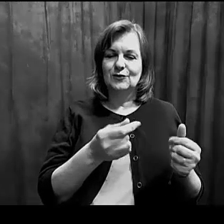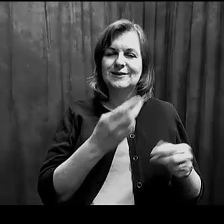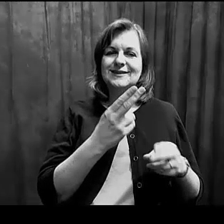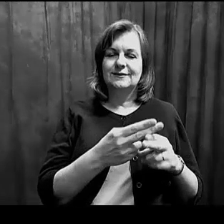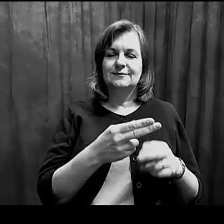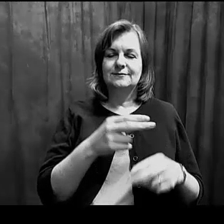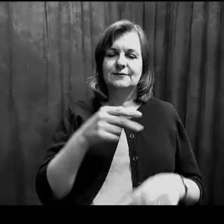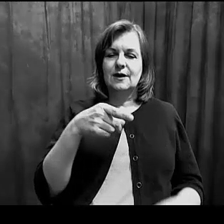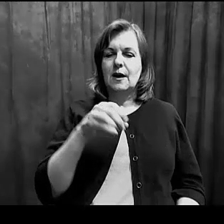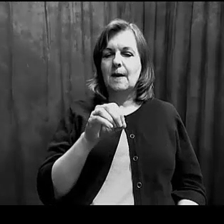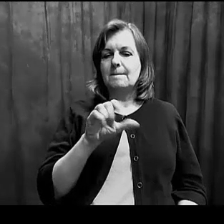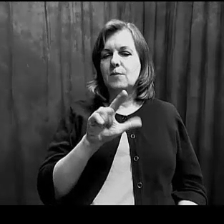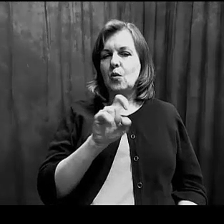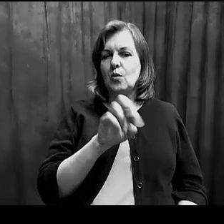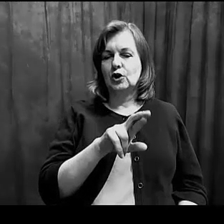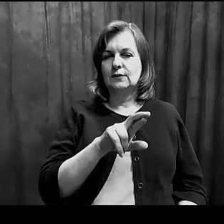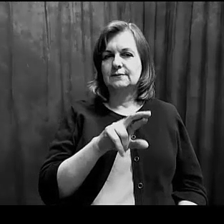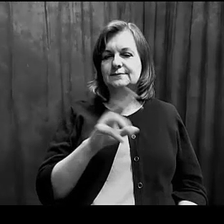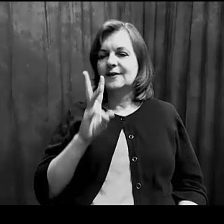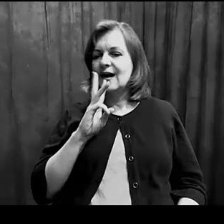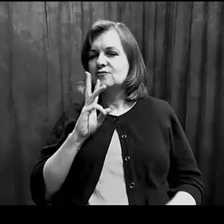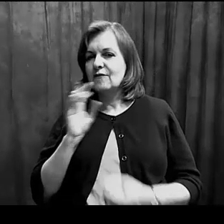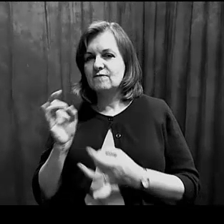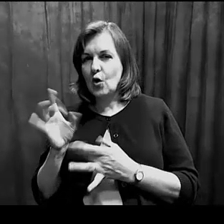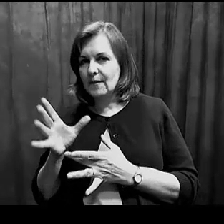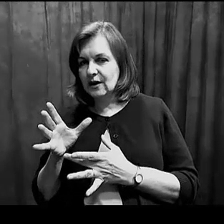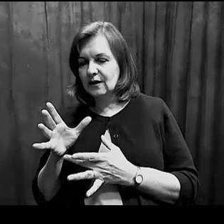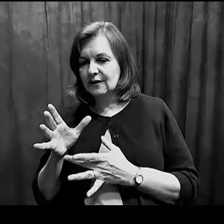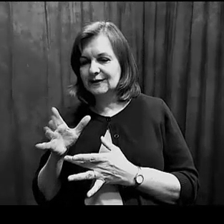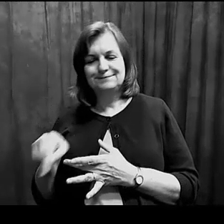and it would be polar